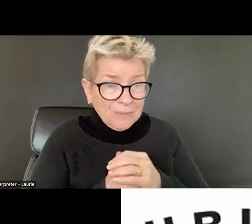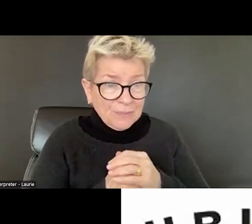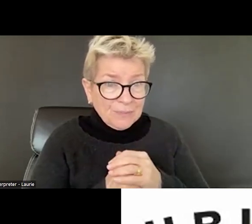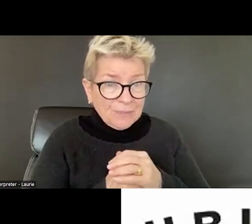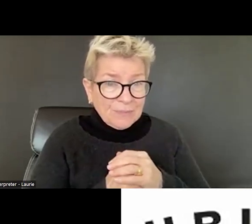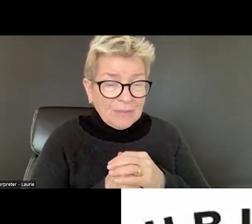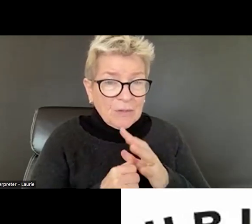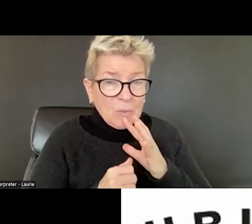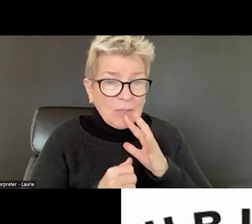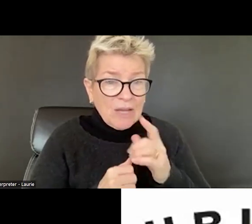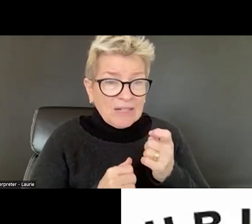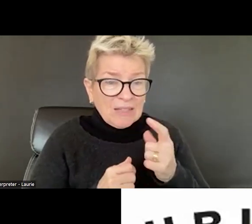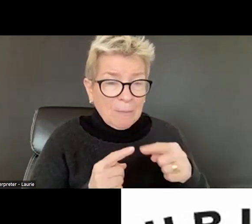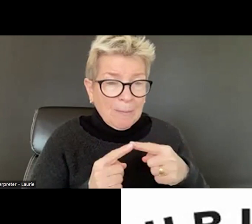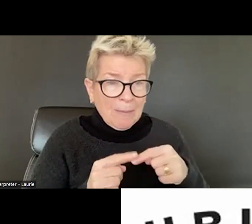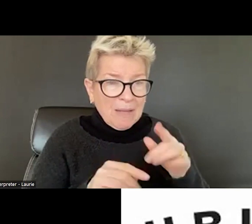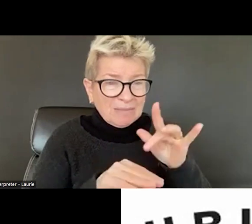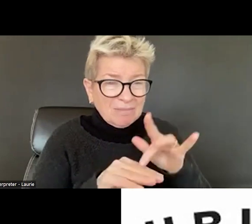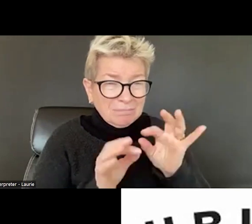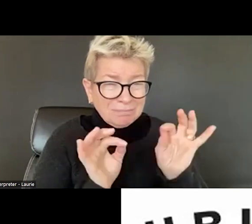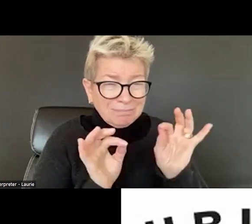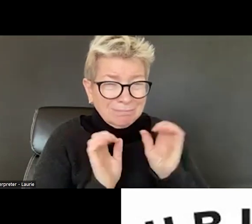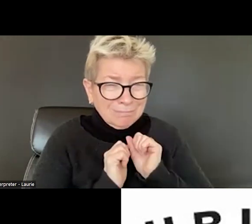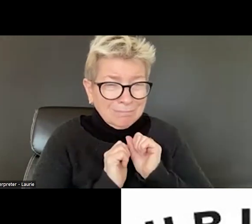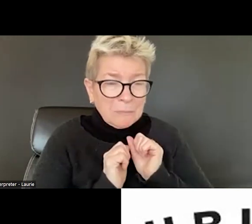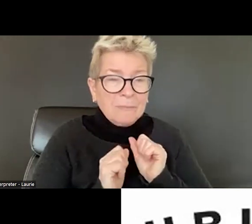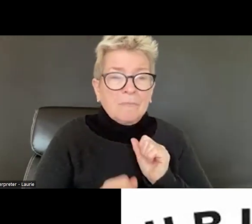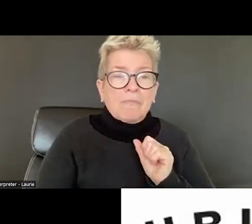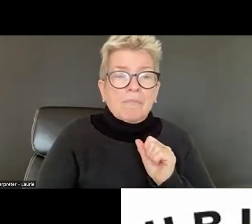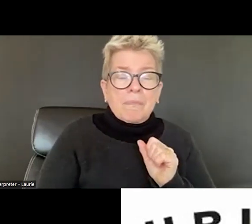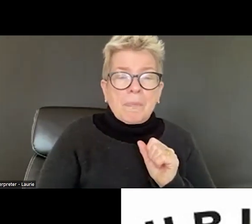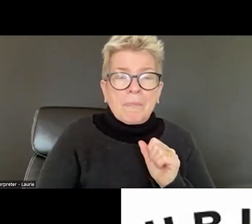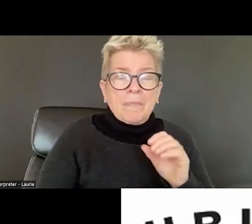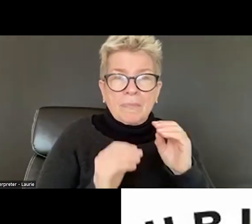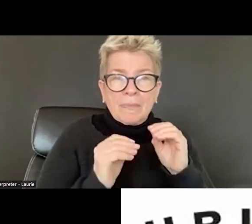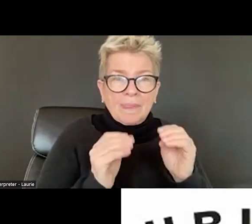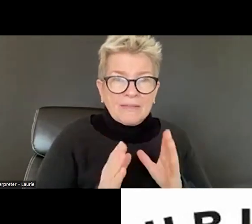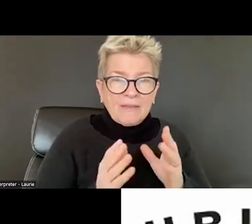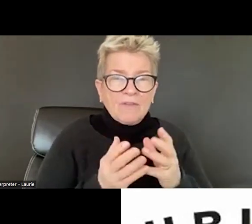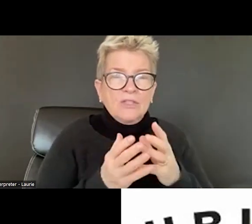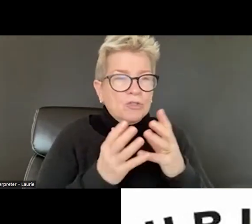talked a little bit about that definitely um I know teachers have so much on their plates